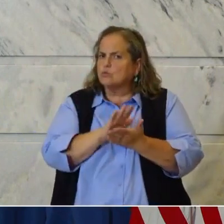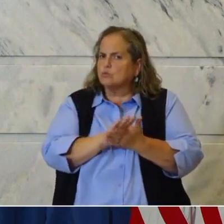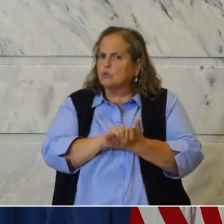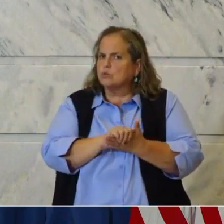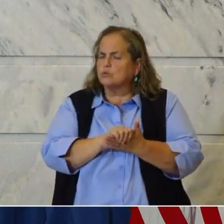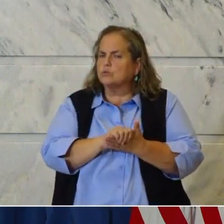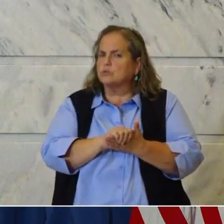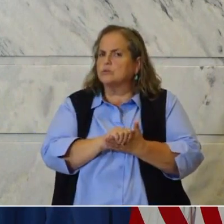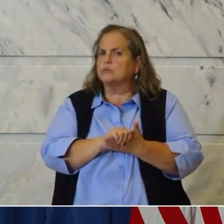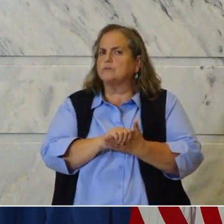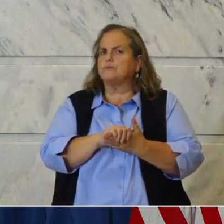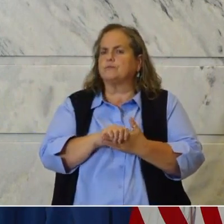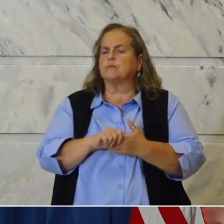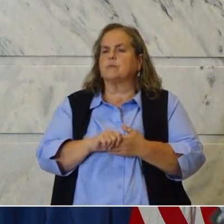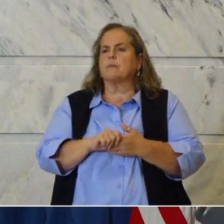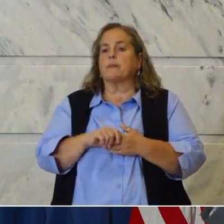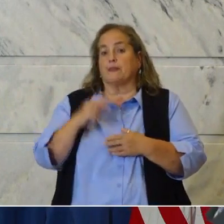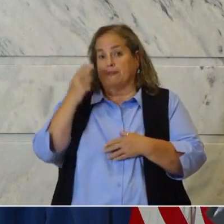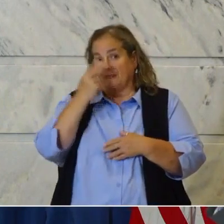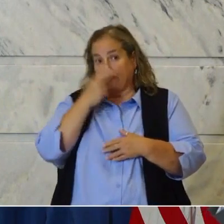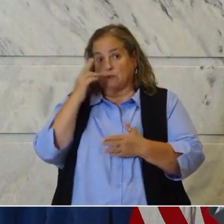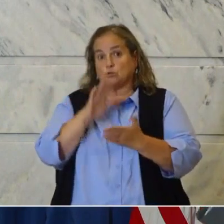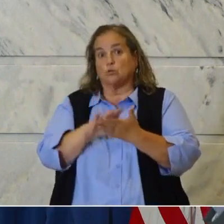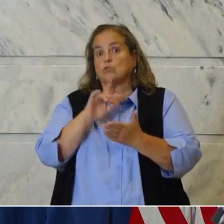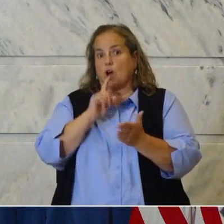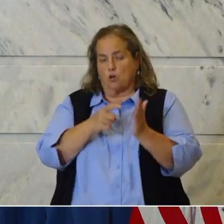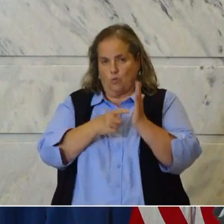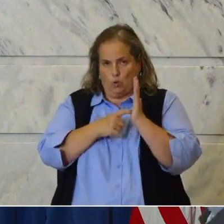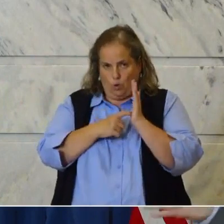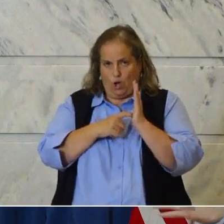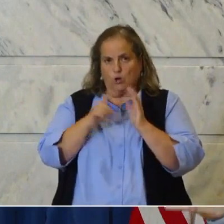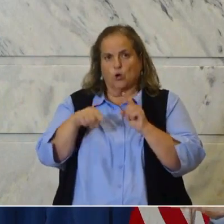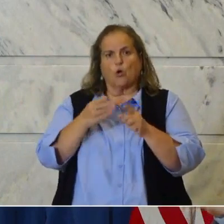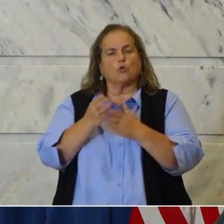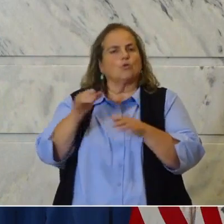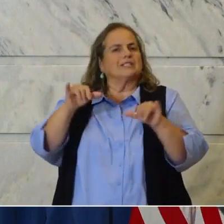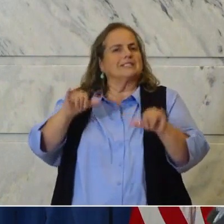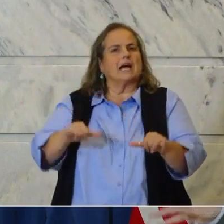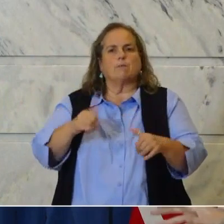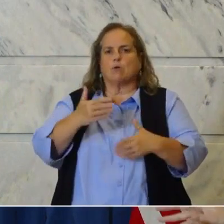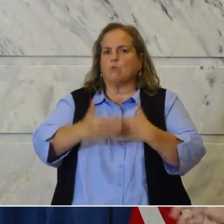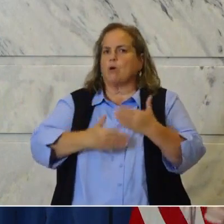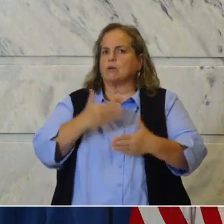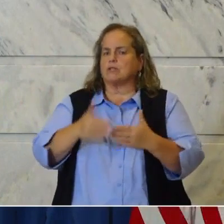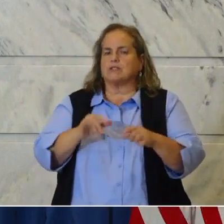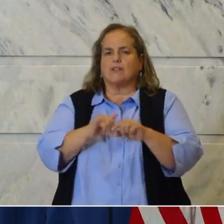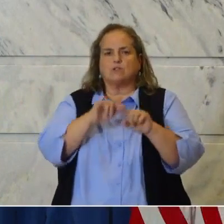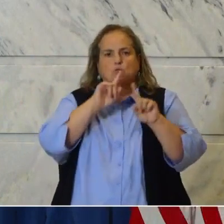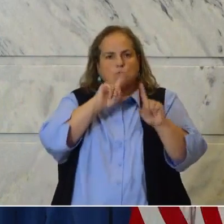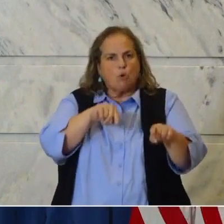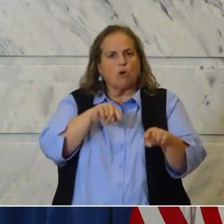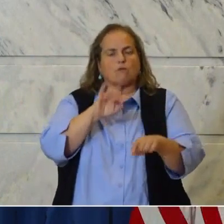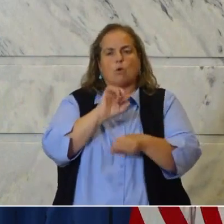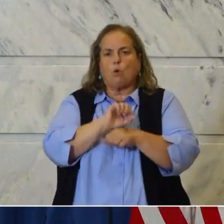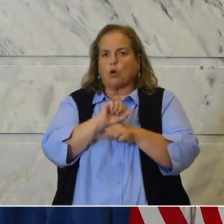versus the public schools, The Catholic schools are required to go through all the same processes of reporting of working with the local health